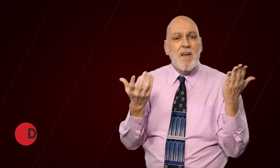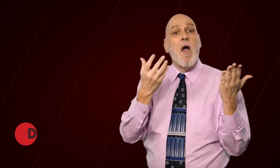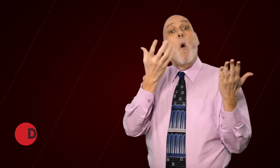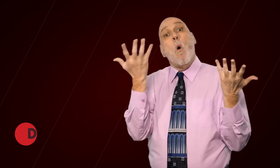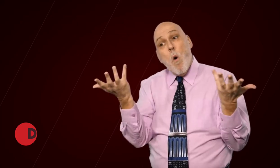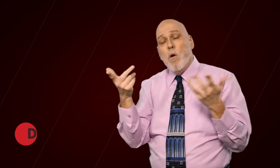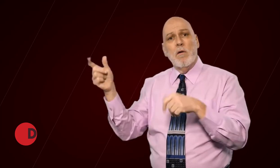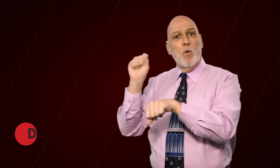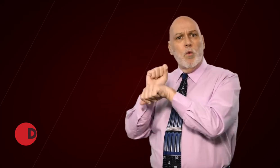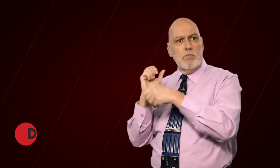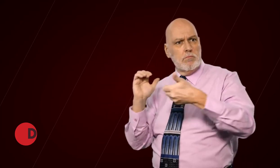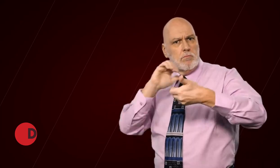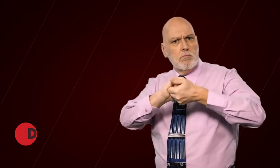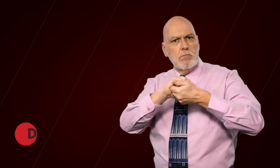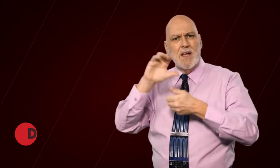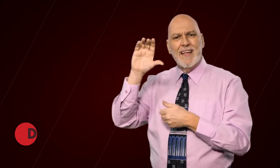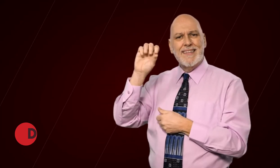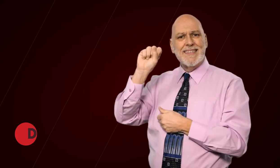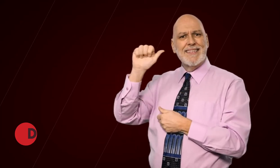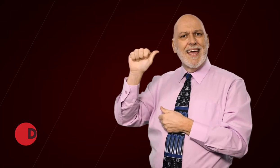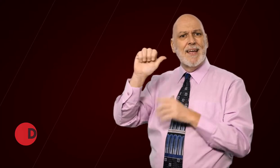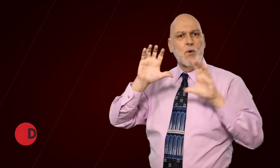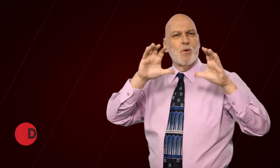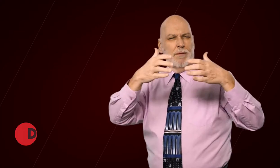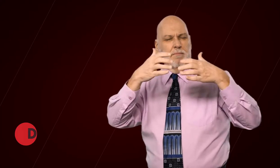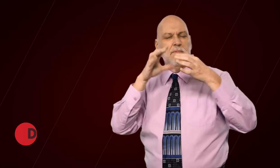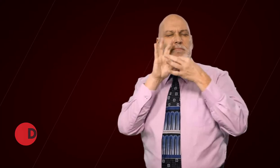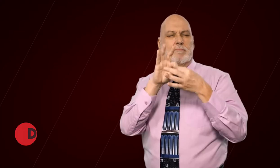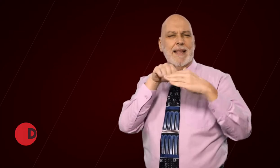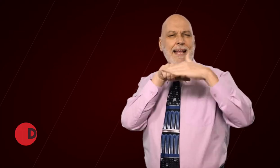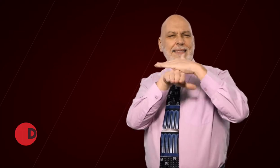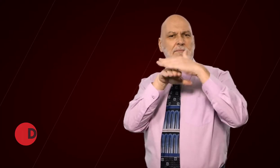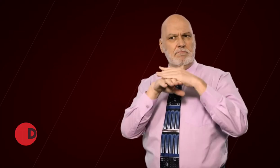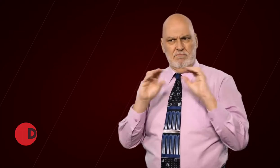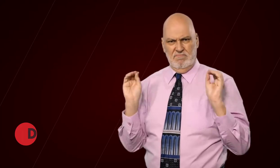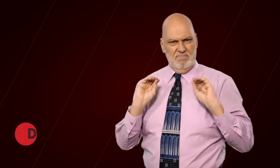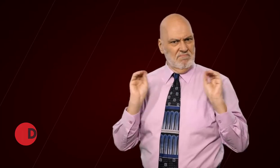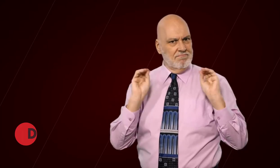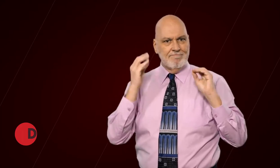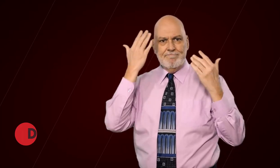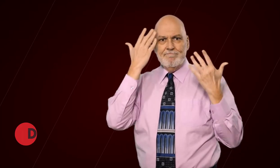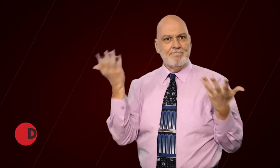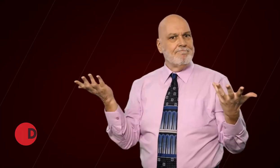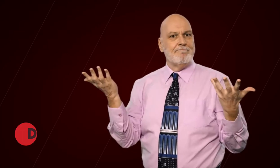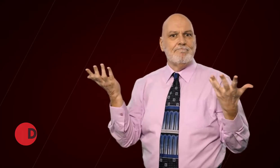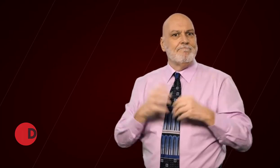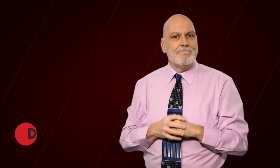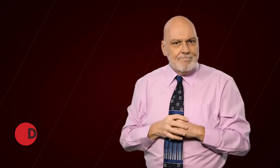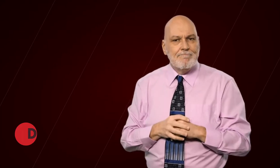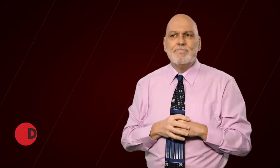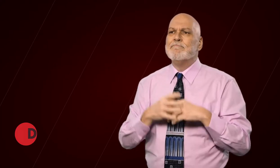or the work of CSA Group dealing with Accessibility.